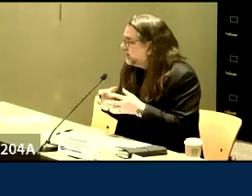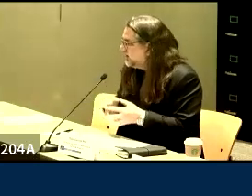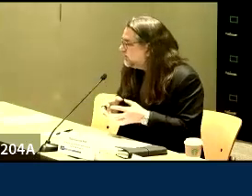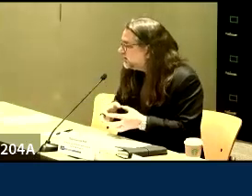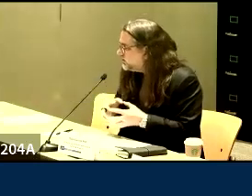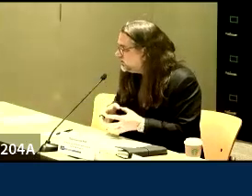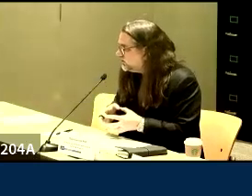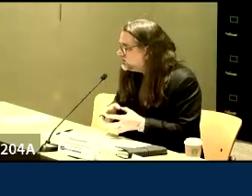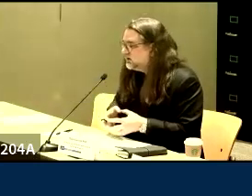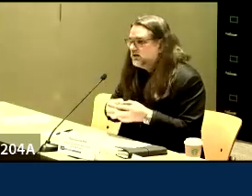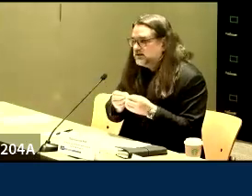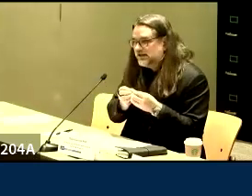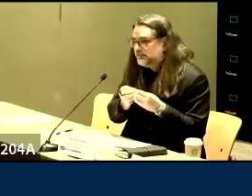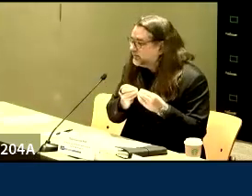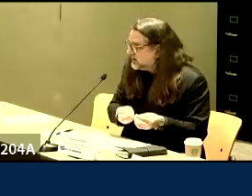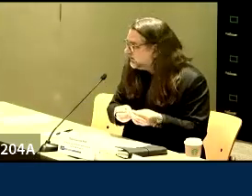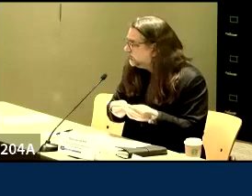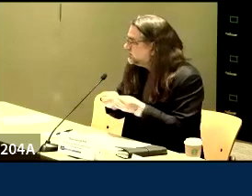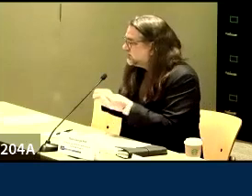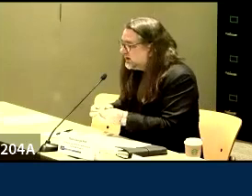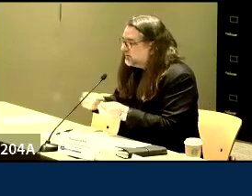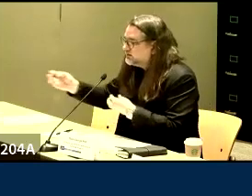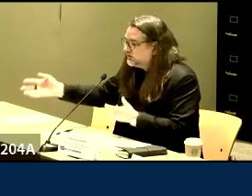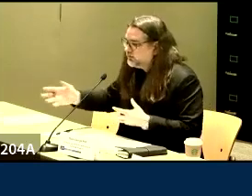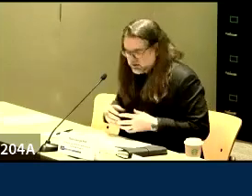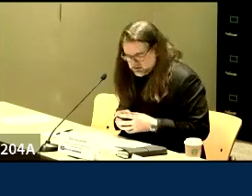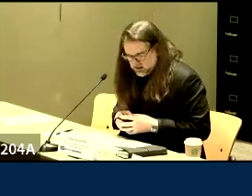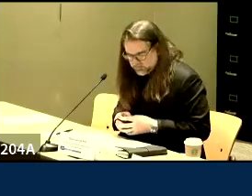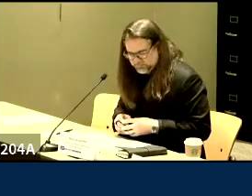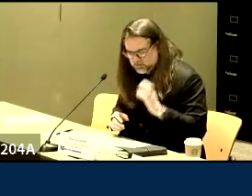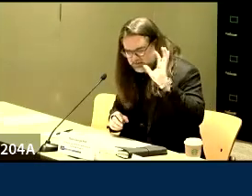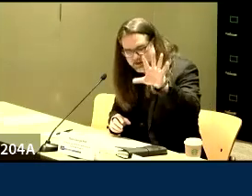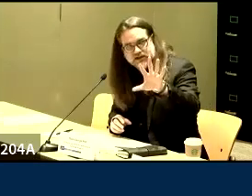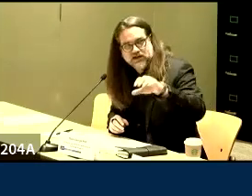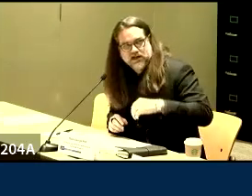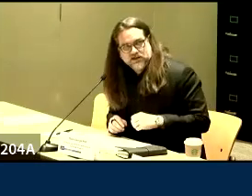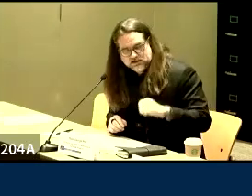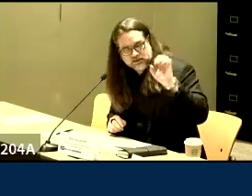that people can use to keep themselves, their families and their communities safe. That's better data and analytics.